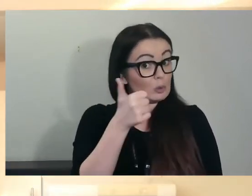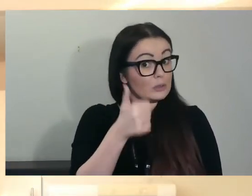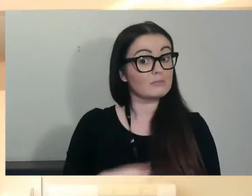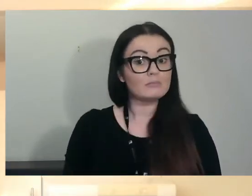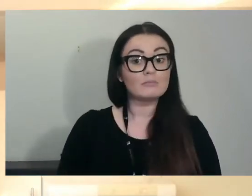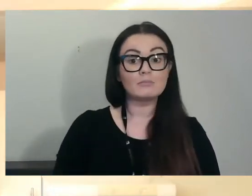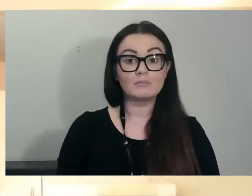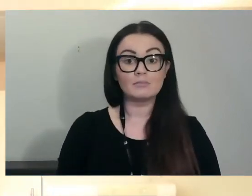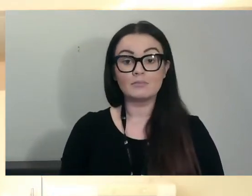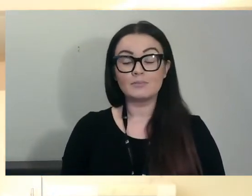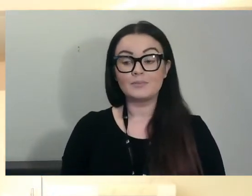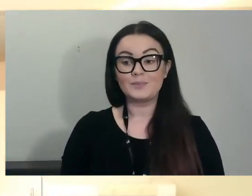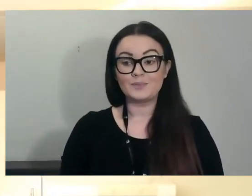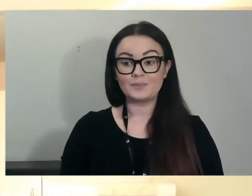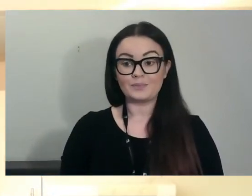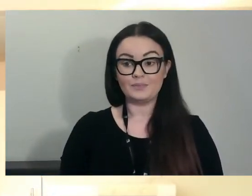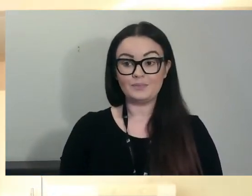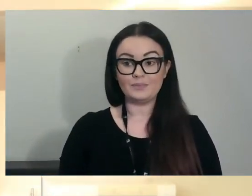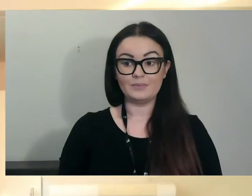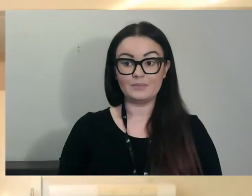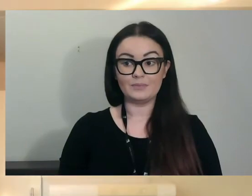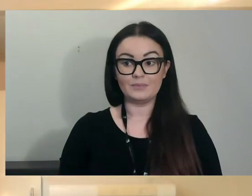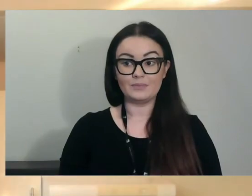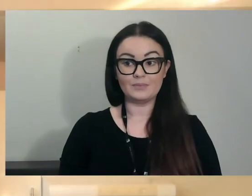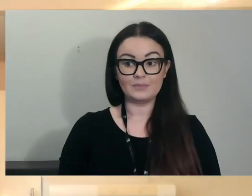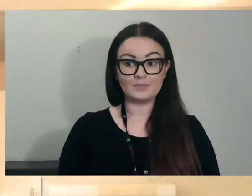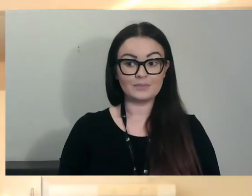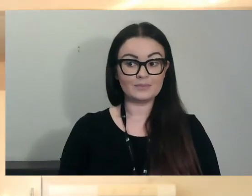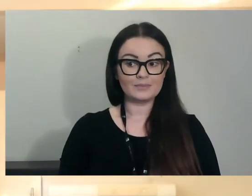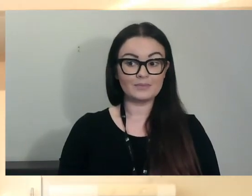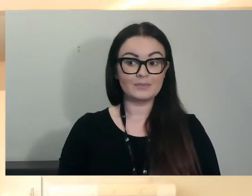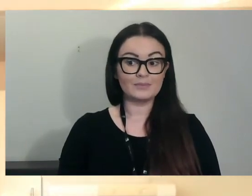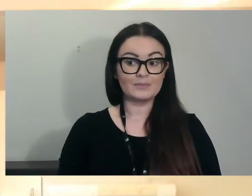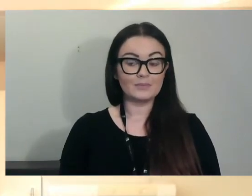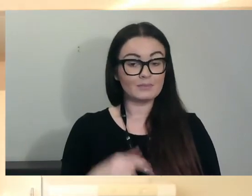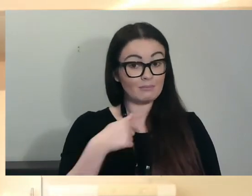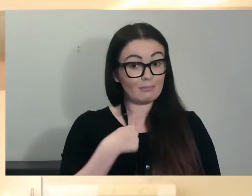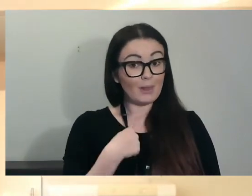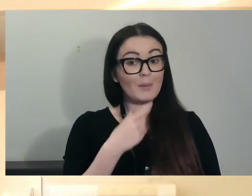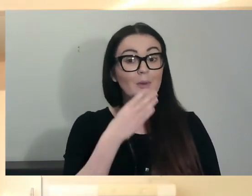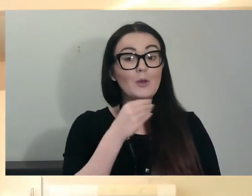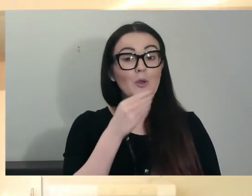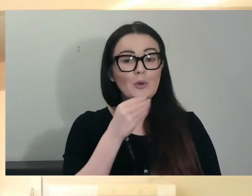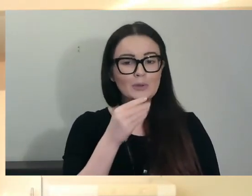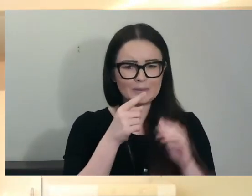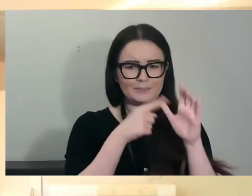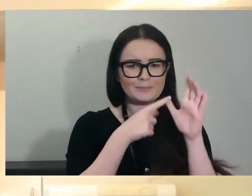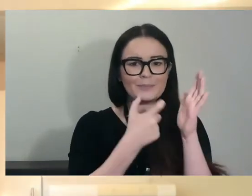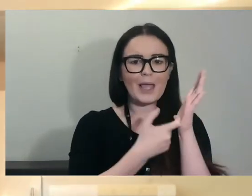to make marks with so that's really good to work with I'm going to use some acrylic paints